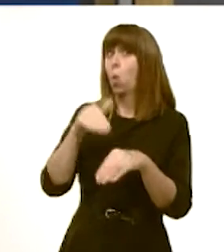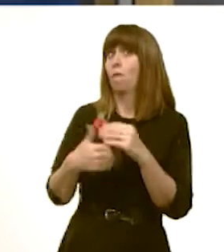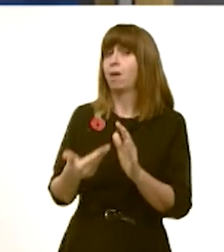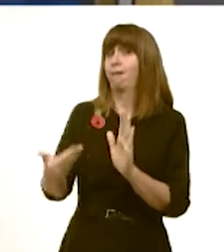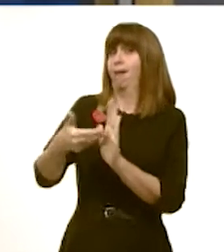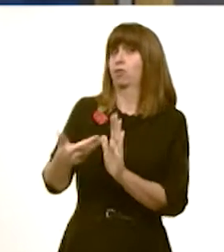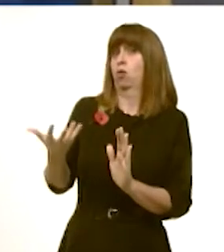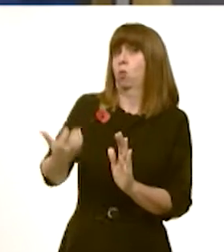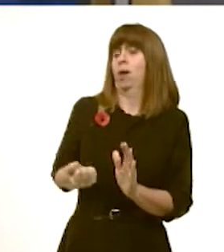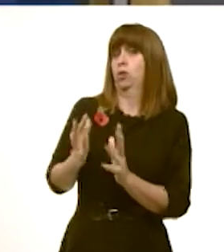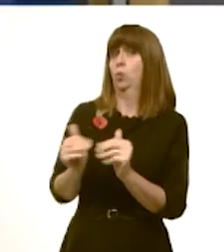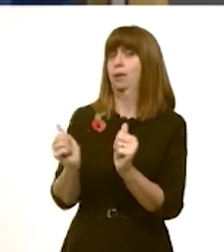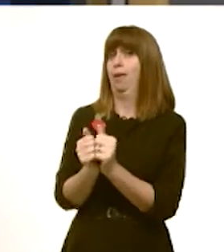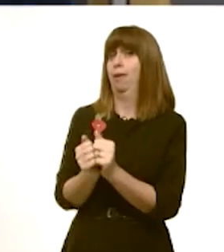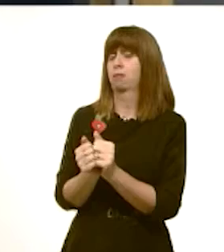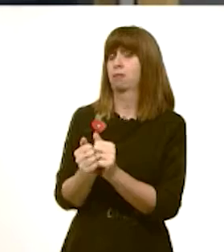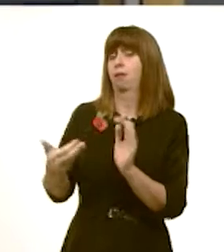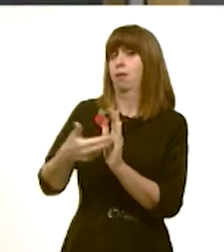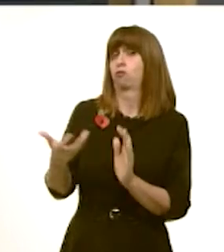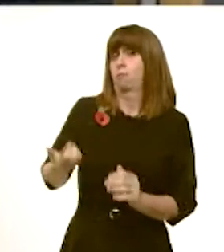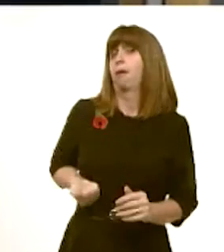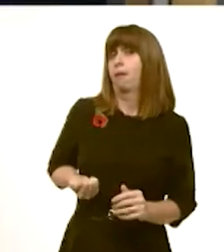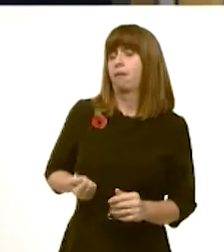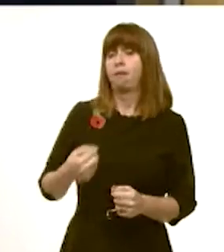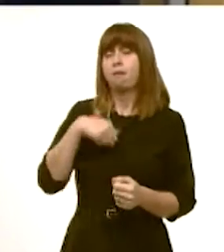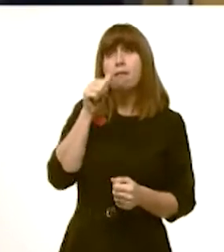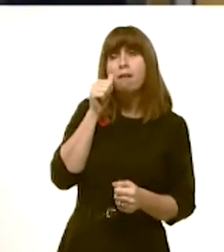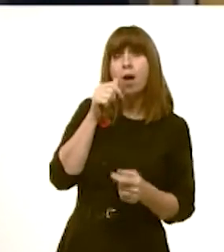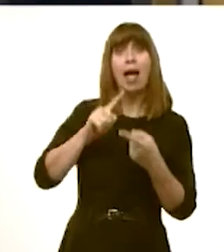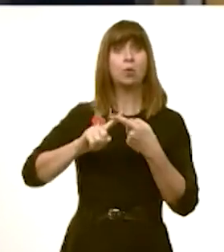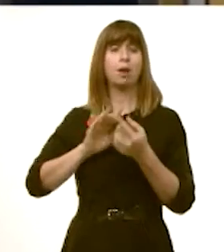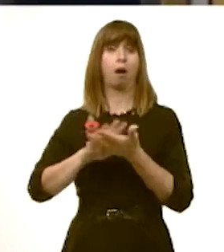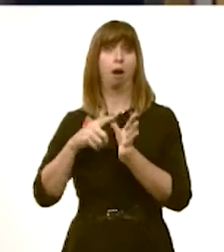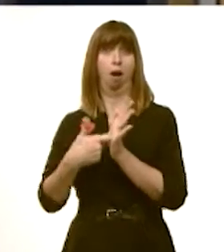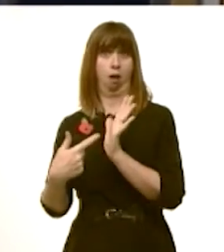At the demonstration I spoke at a few weeks ago, we were told that Edwina Hart, the Minister